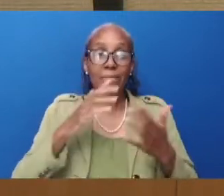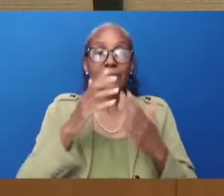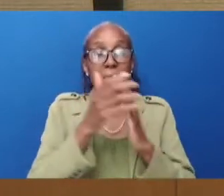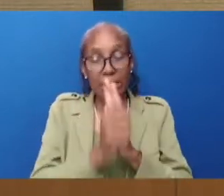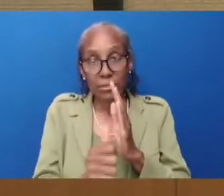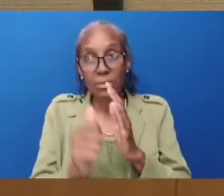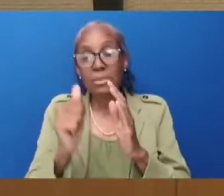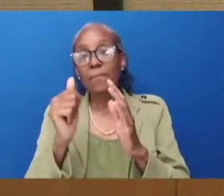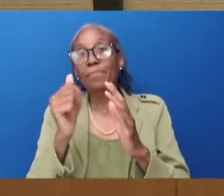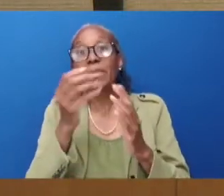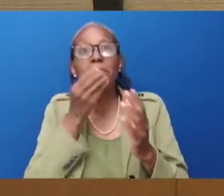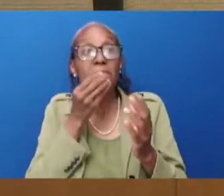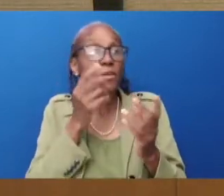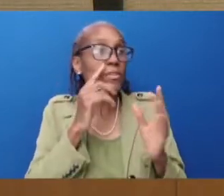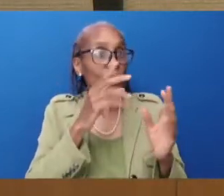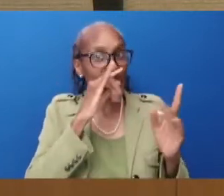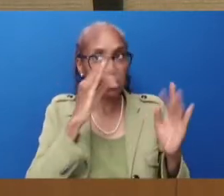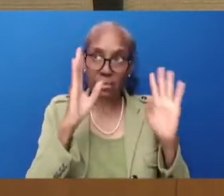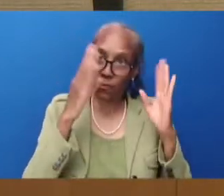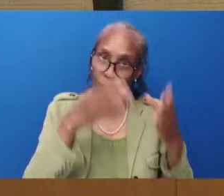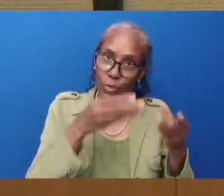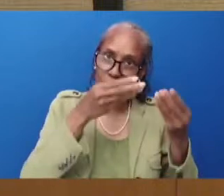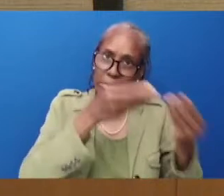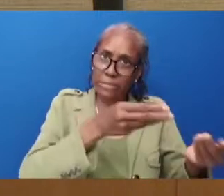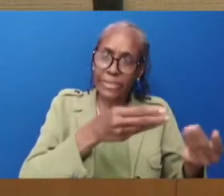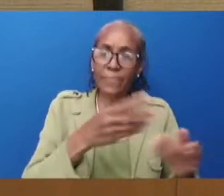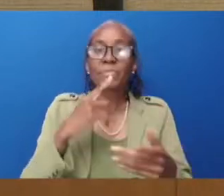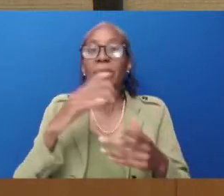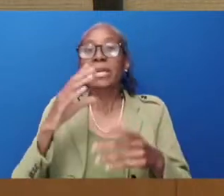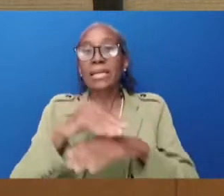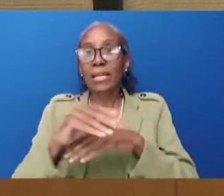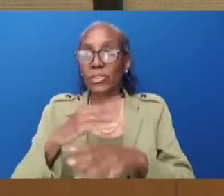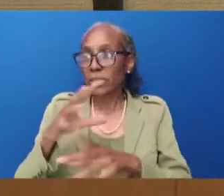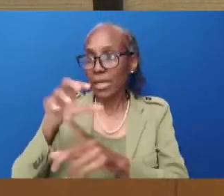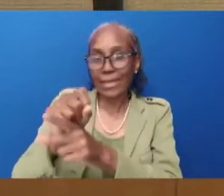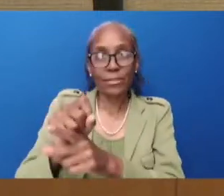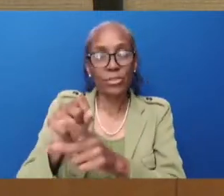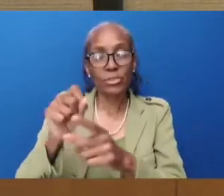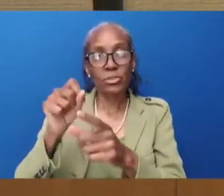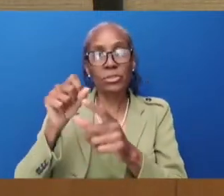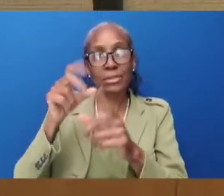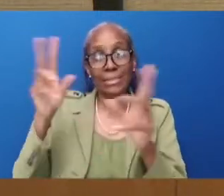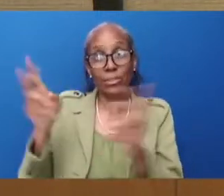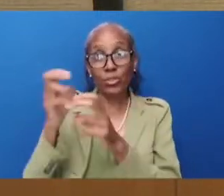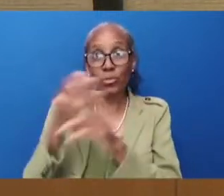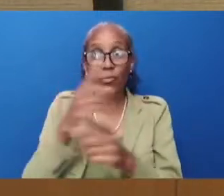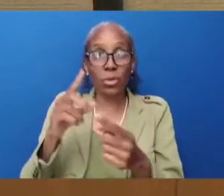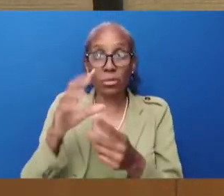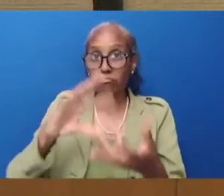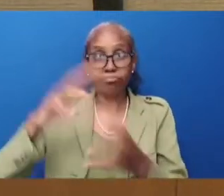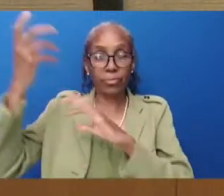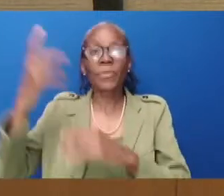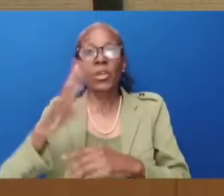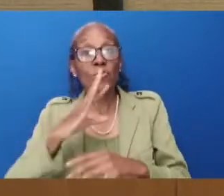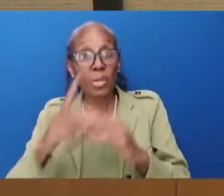EDUCATION THAT INCLUDES TRADES AND LIFE SKILLS, MEALS THAT FEED KIDS SO THEY CAN FOCUS,